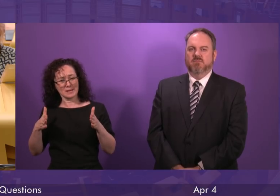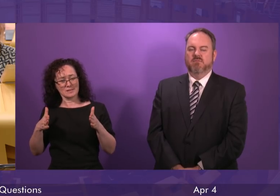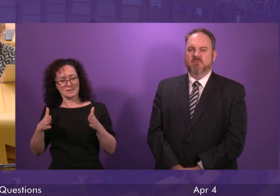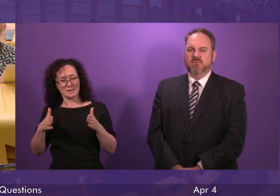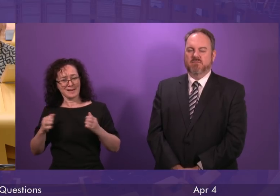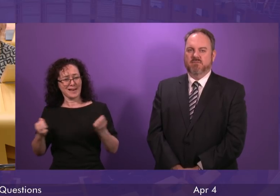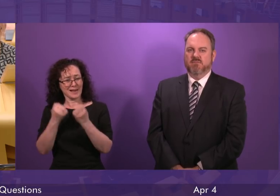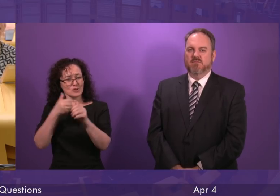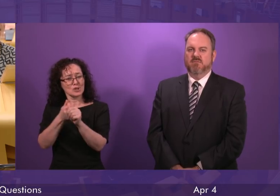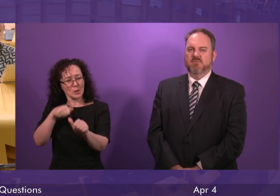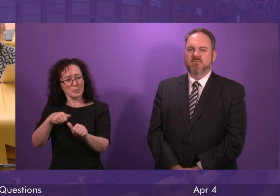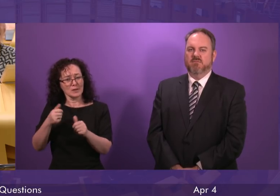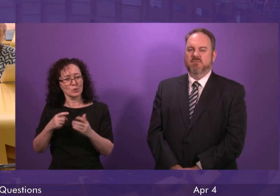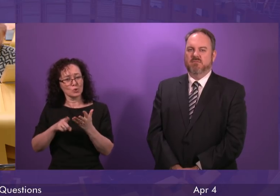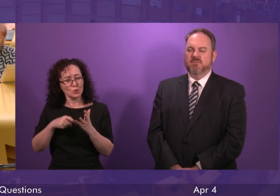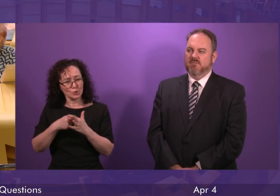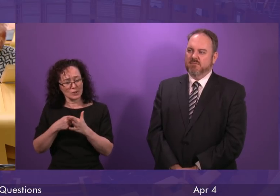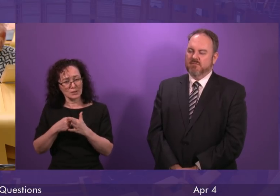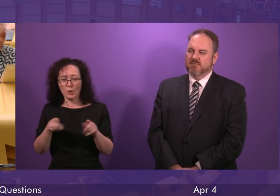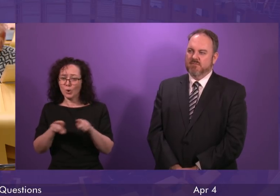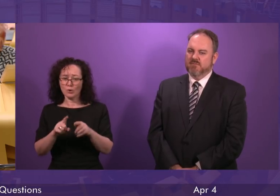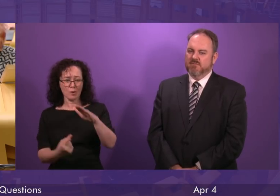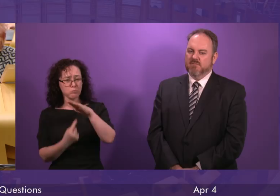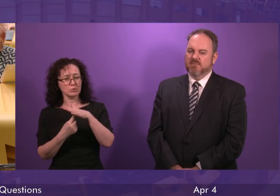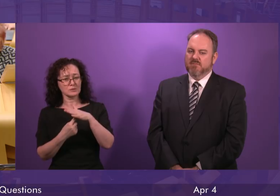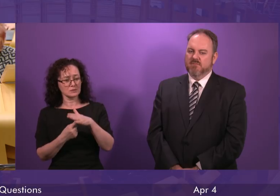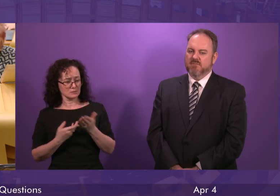so we want to do everything that we can to protect jobs in the company. I will ask Jamie